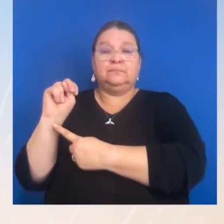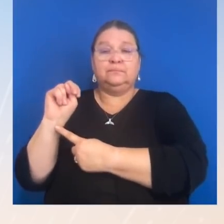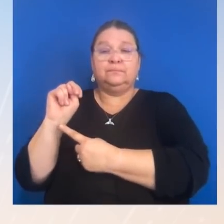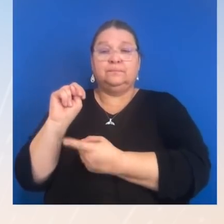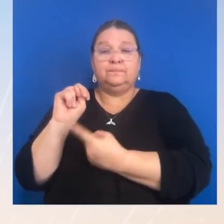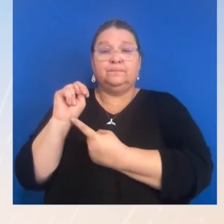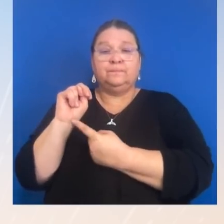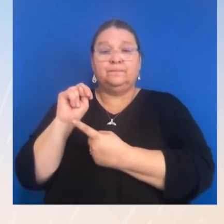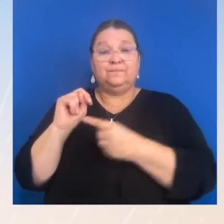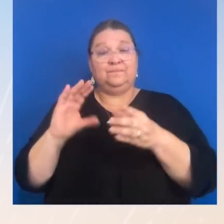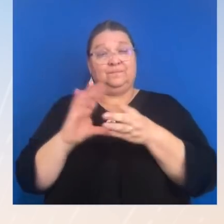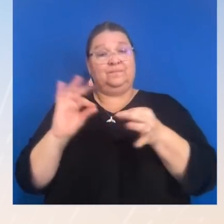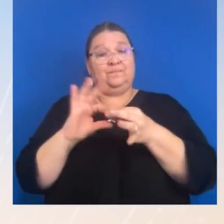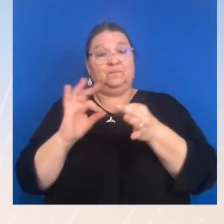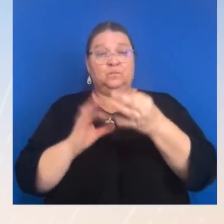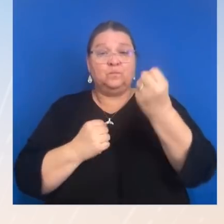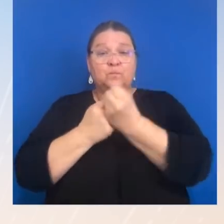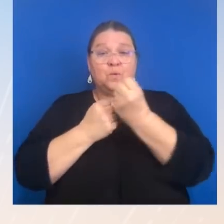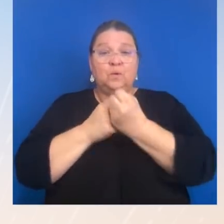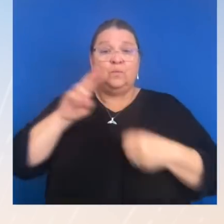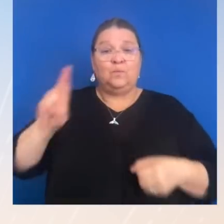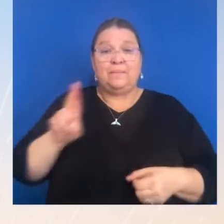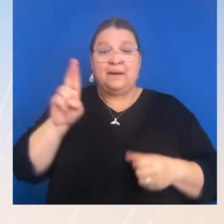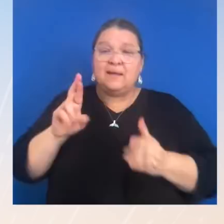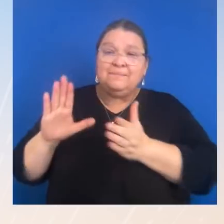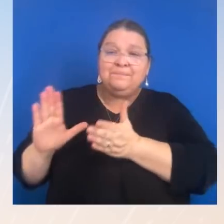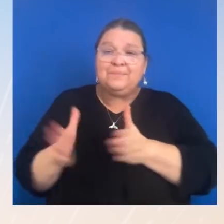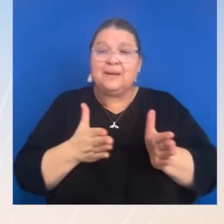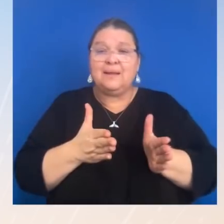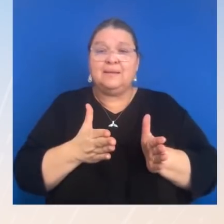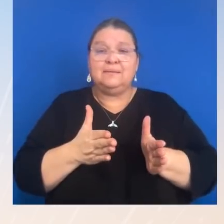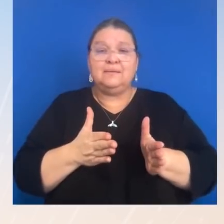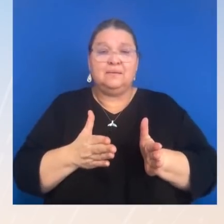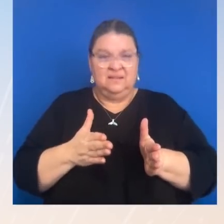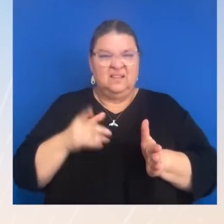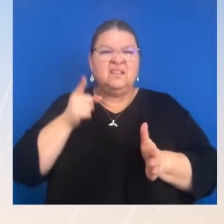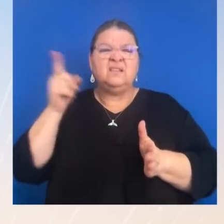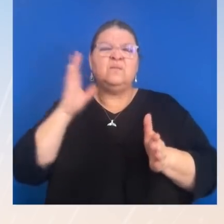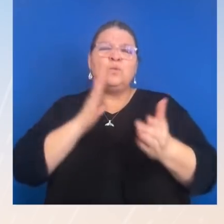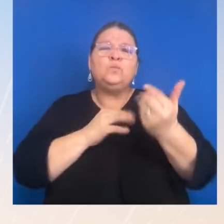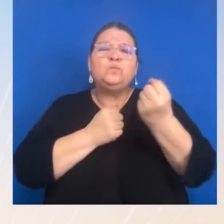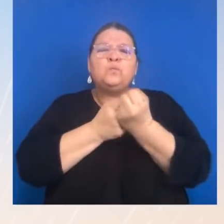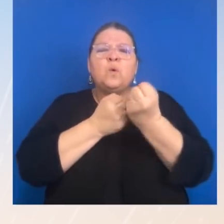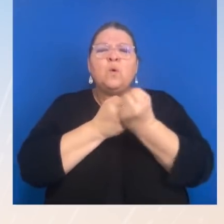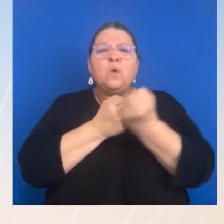I know that you're going to say that Republicans on the Banking Committee should just get back to work and allow the entire slate to go forward,